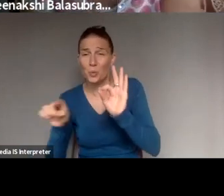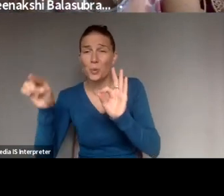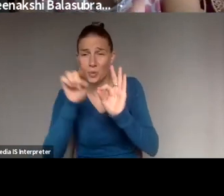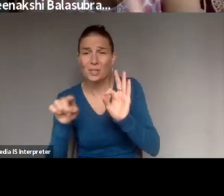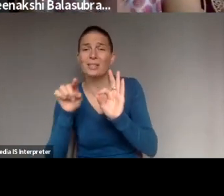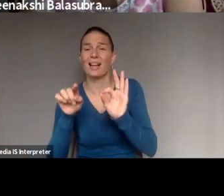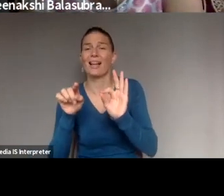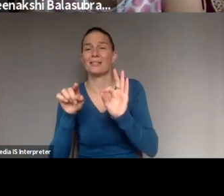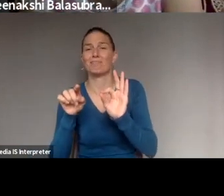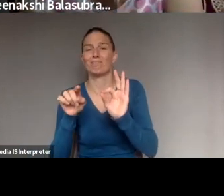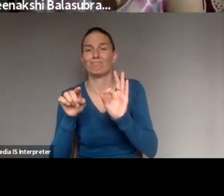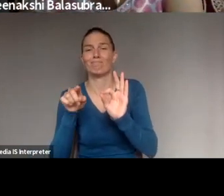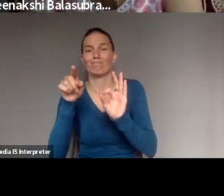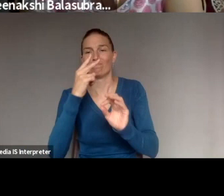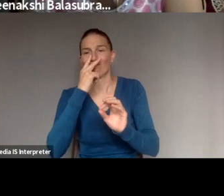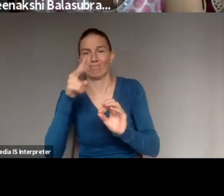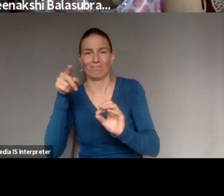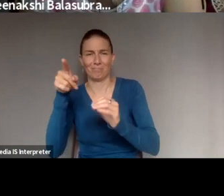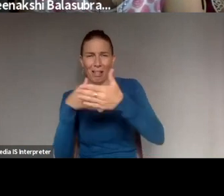Simarlily, we found inadequacy of benefits